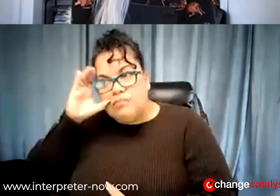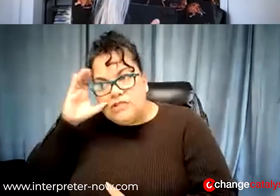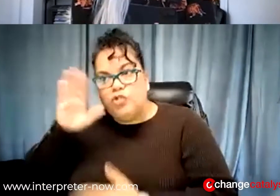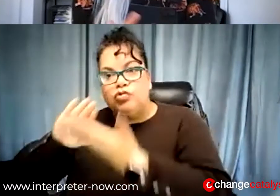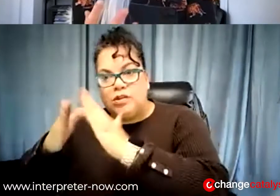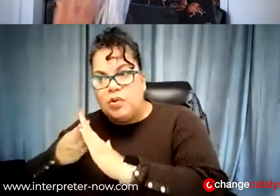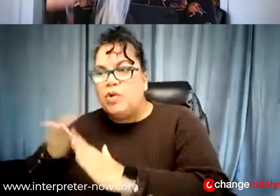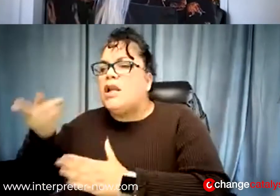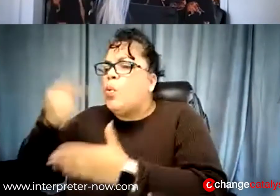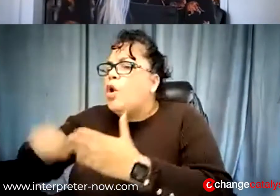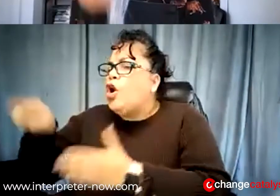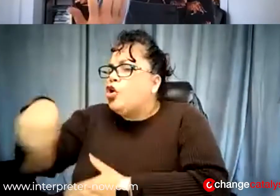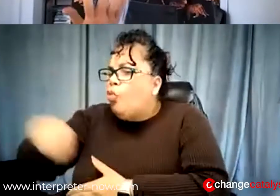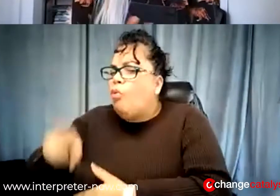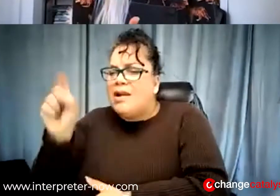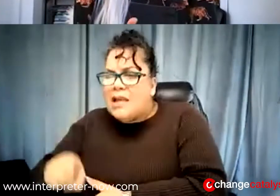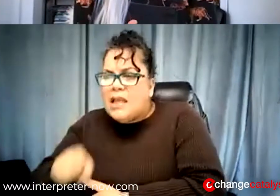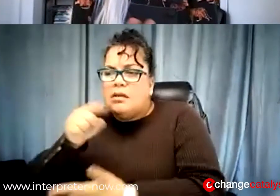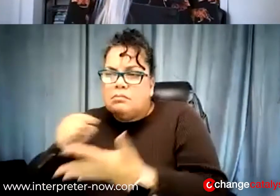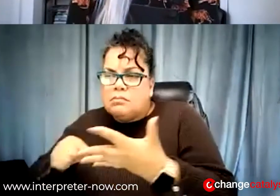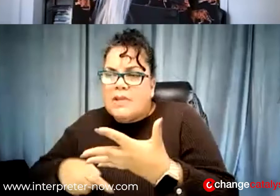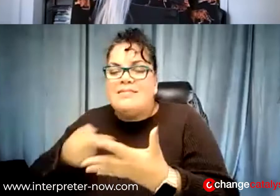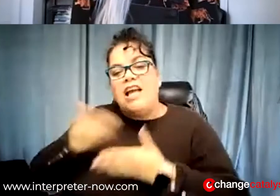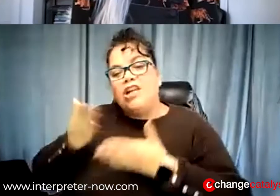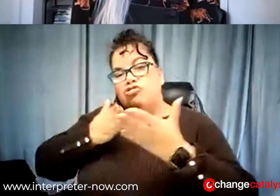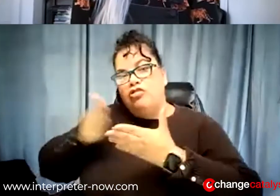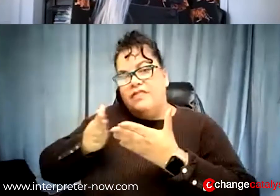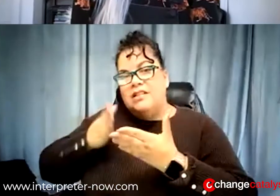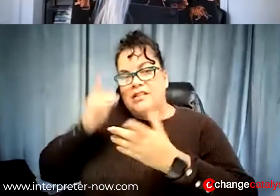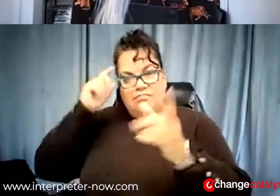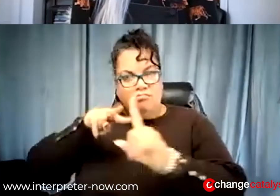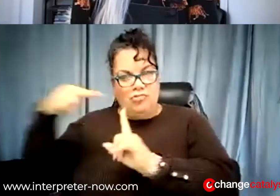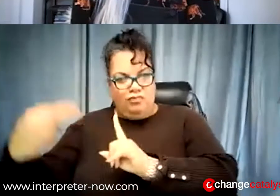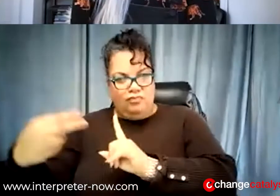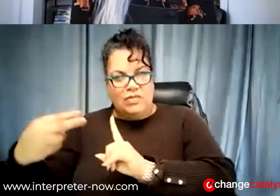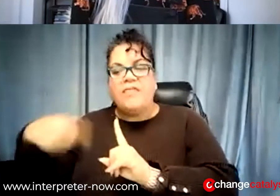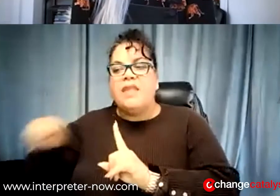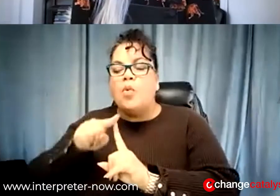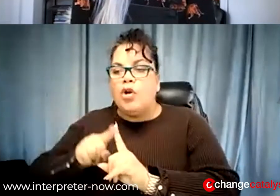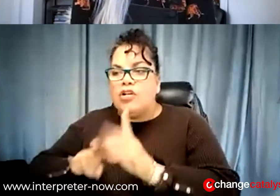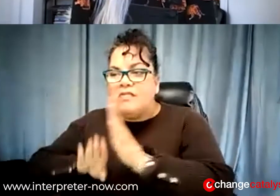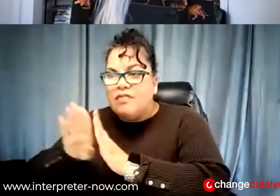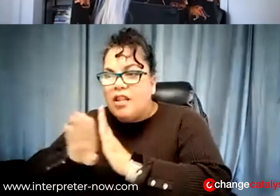I think it's that service mentality that is part of that. We are building with, not for.